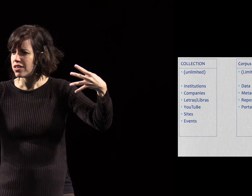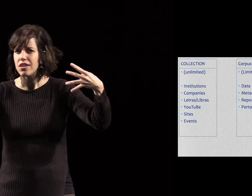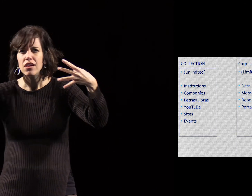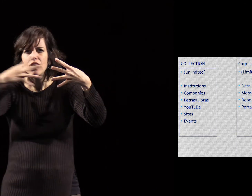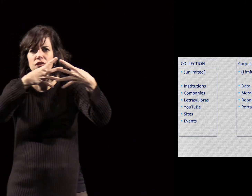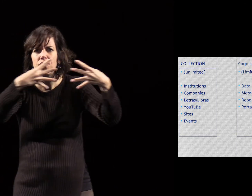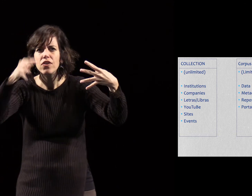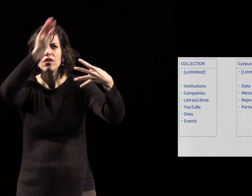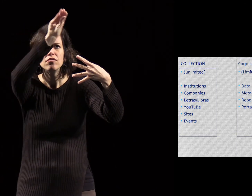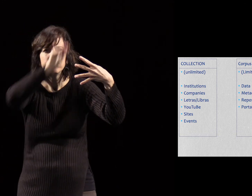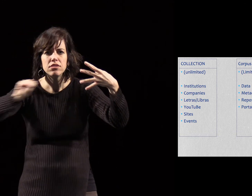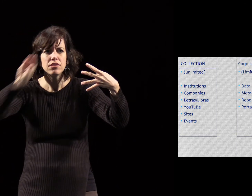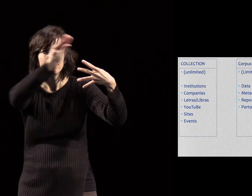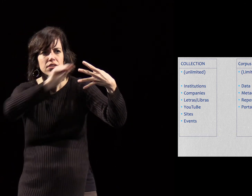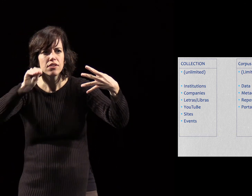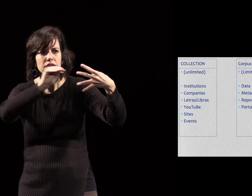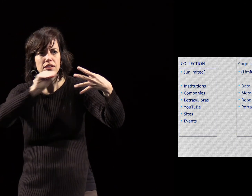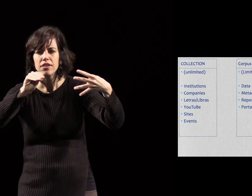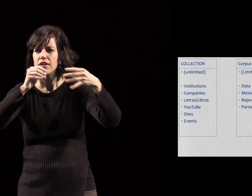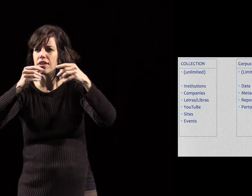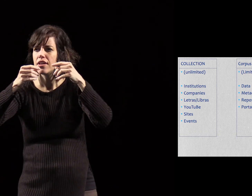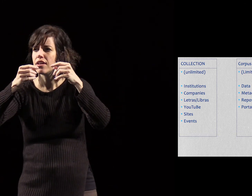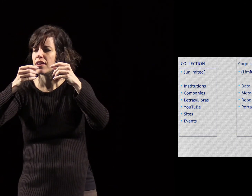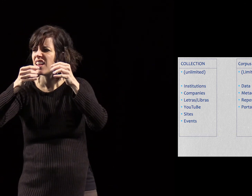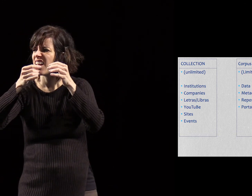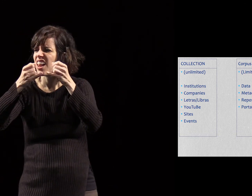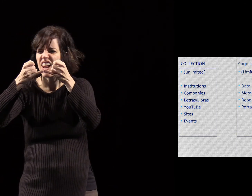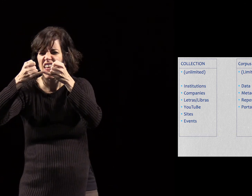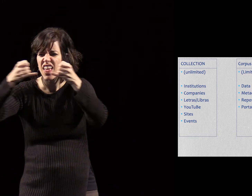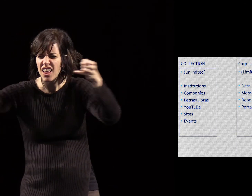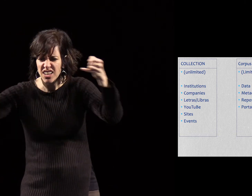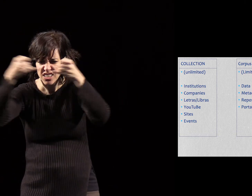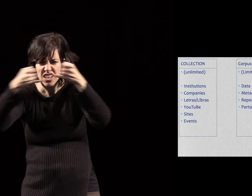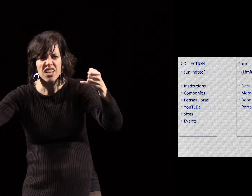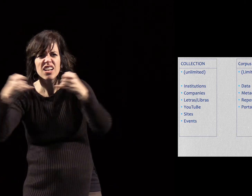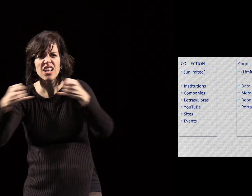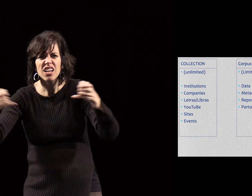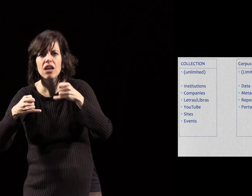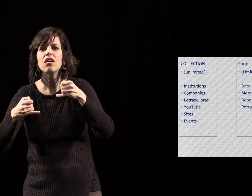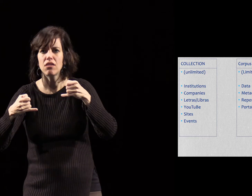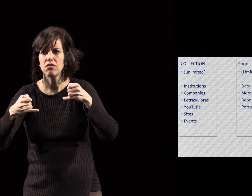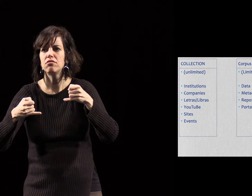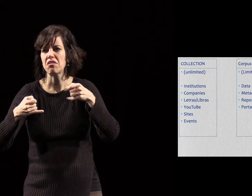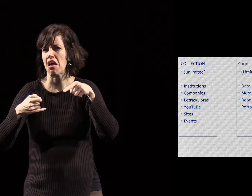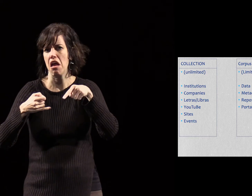It's an annotation tool. It does semi-automatic transcription.